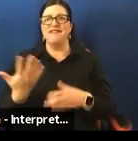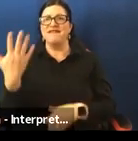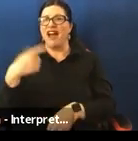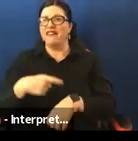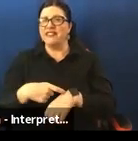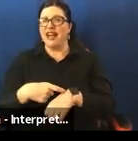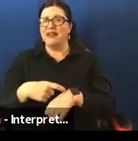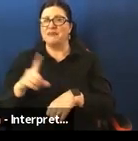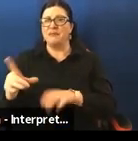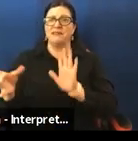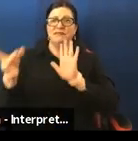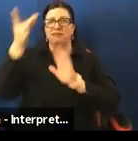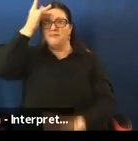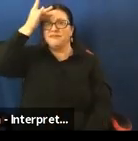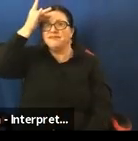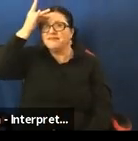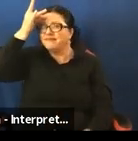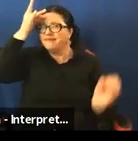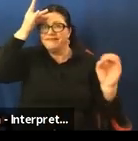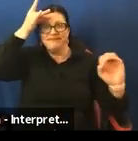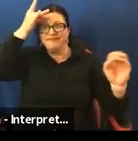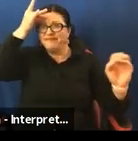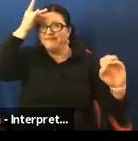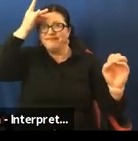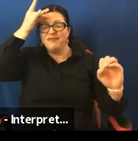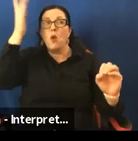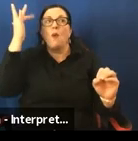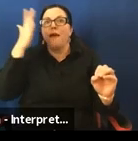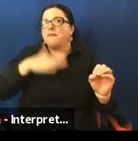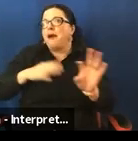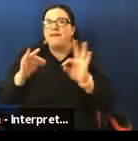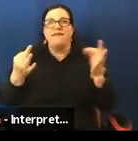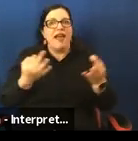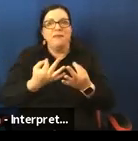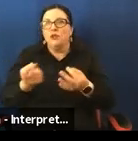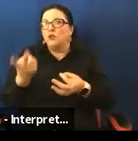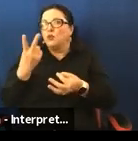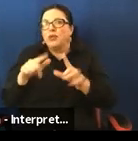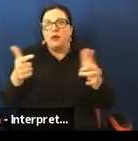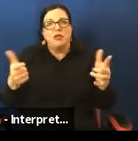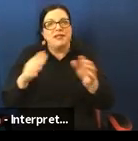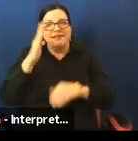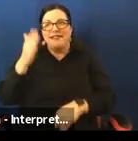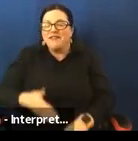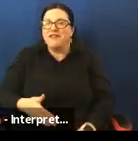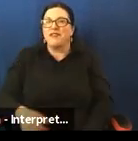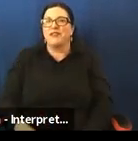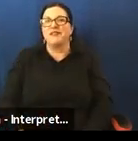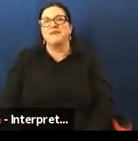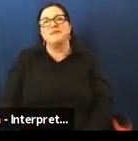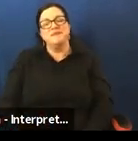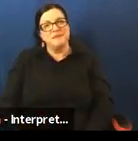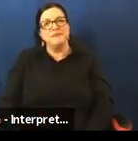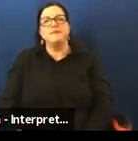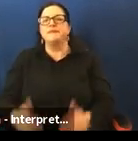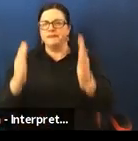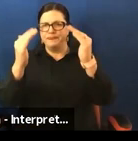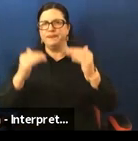Jason Williams: And the other thing that's really important is Neuro plasticity and this is why some of us can be successful after we've experienced these things because our brains are